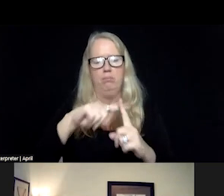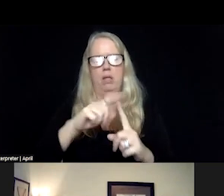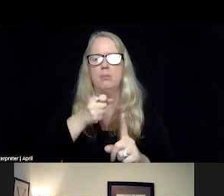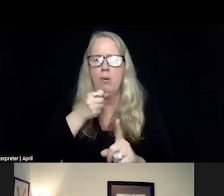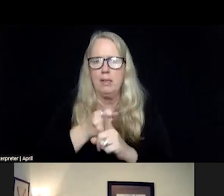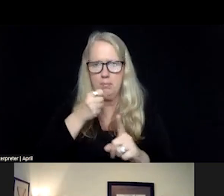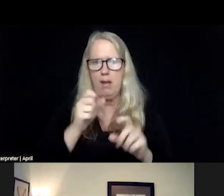IMPACT.